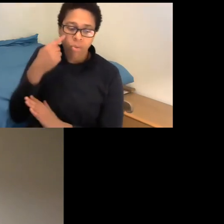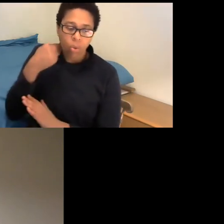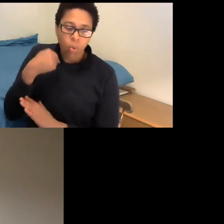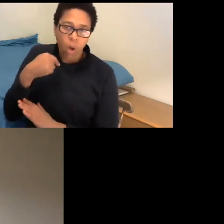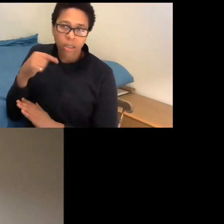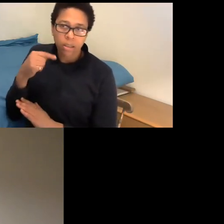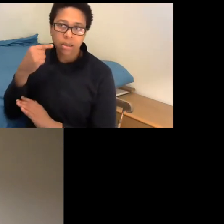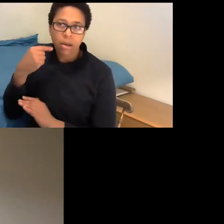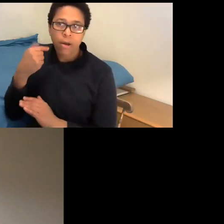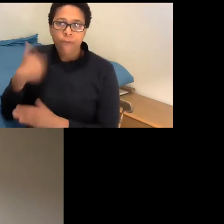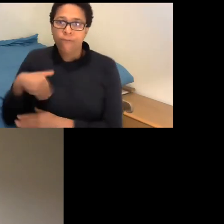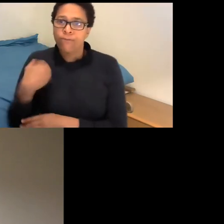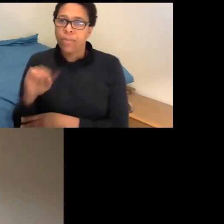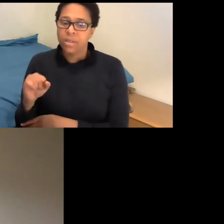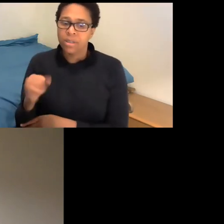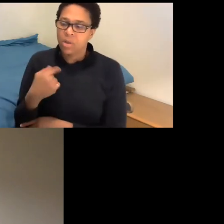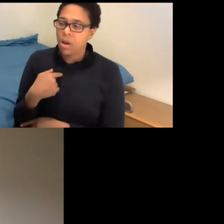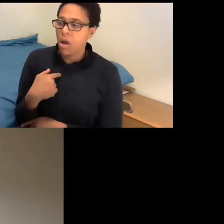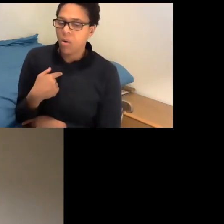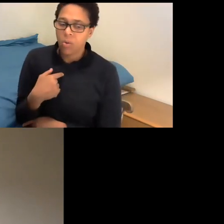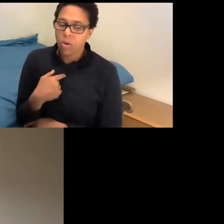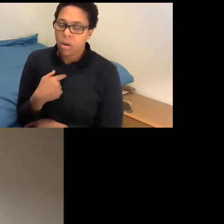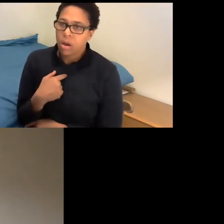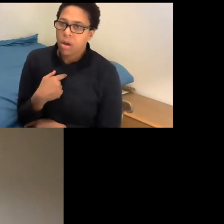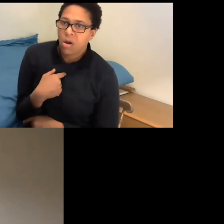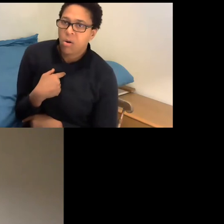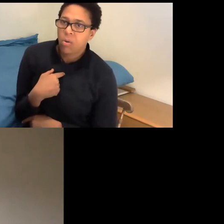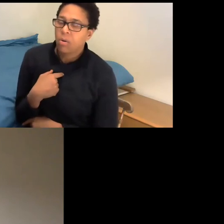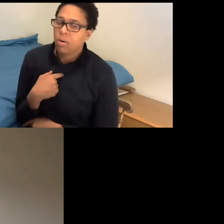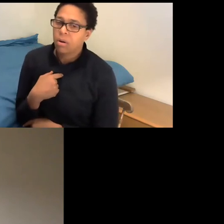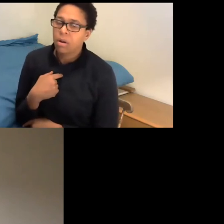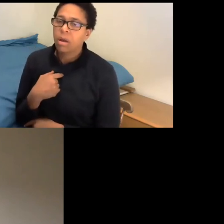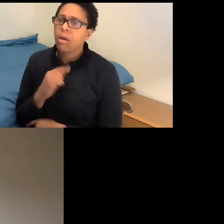idea of feminism. Well, actually, I think, you know,